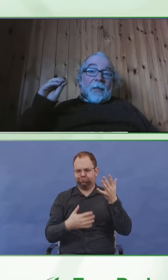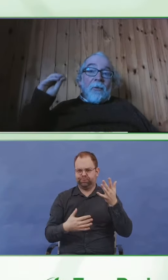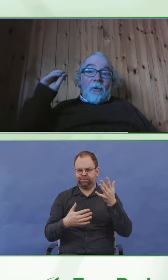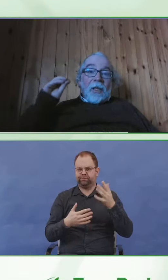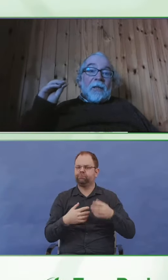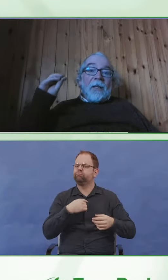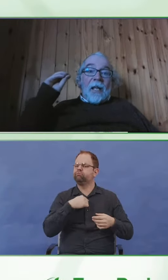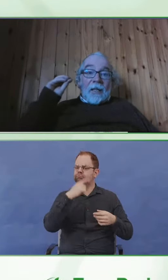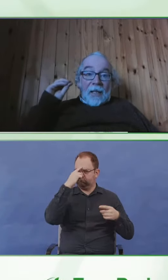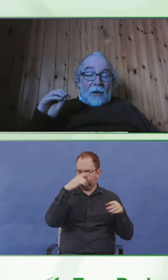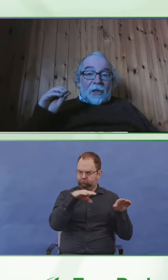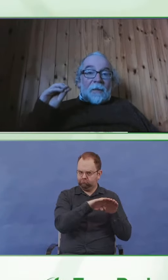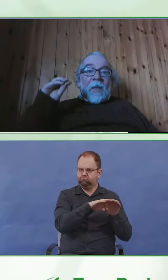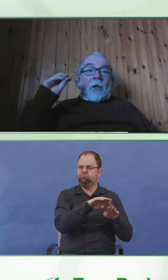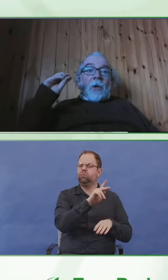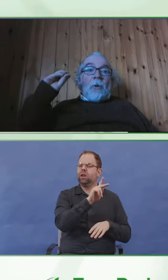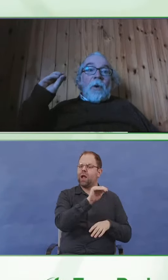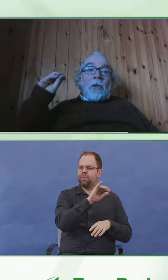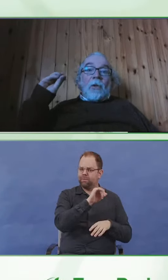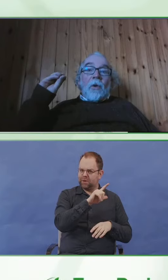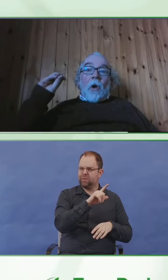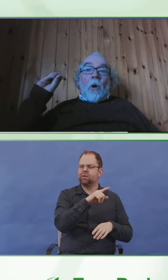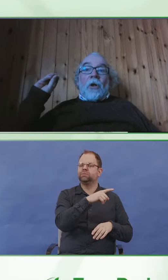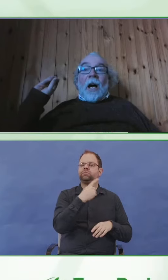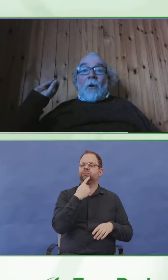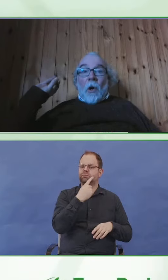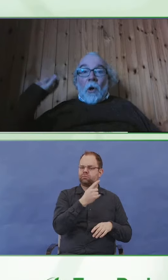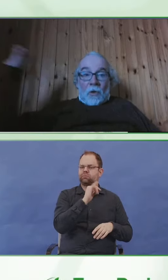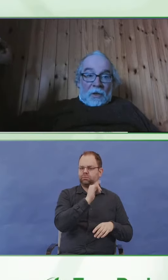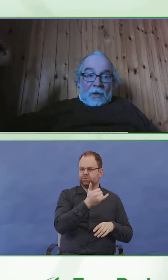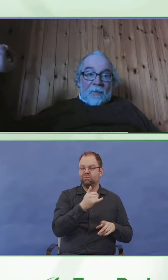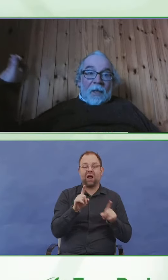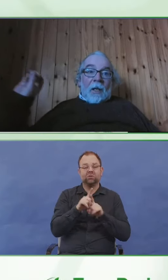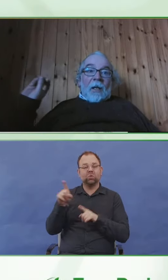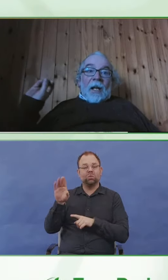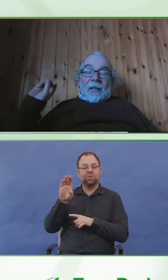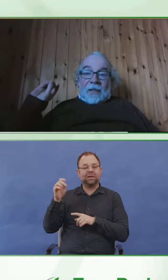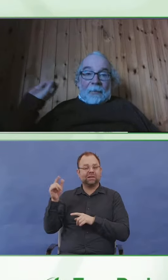disability movement needs to decide now is we want to go on our own, as